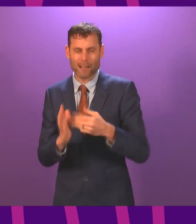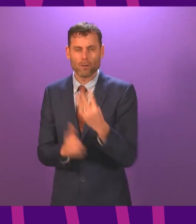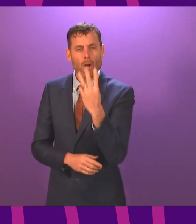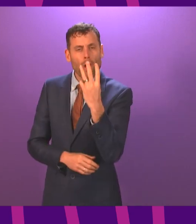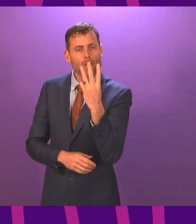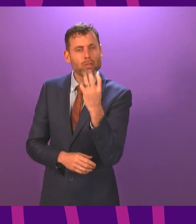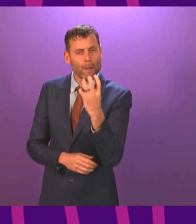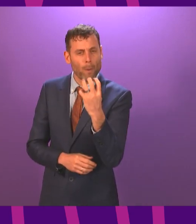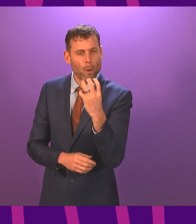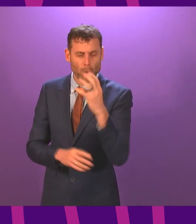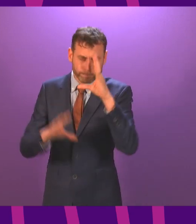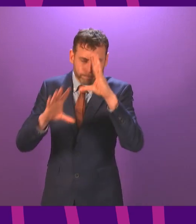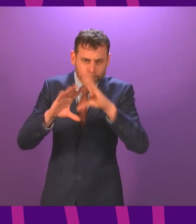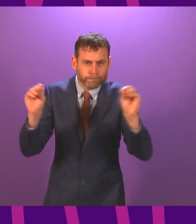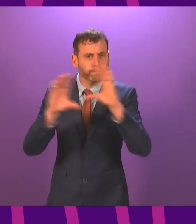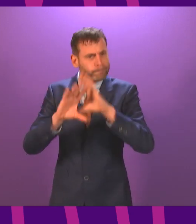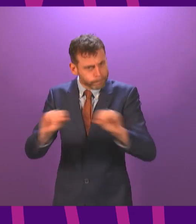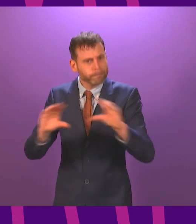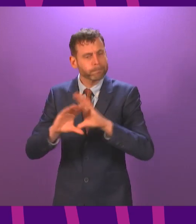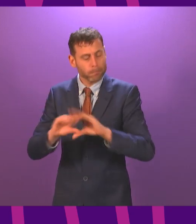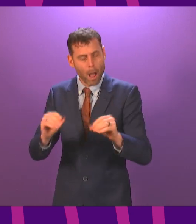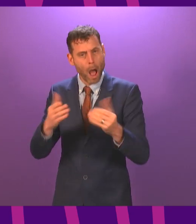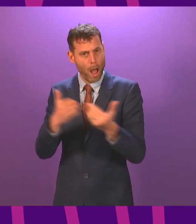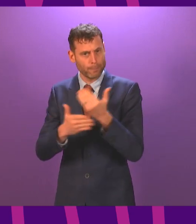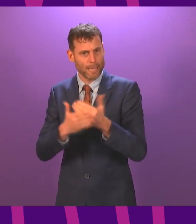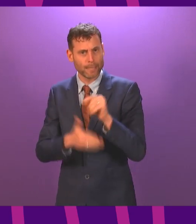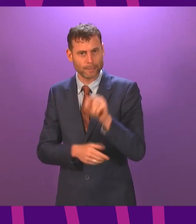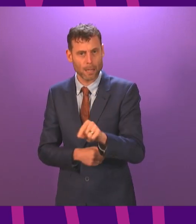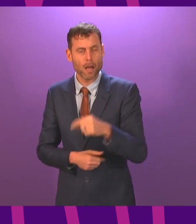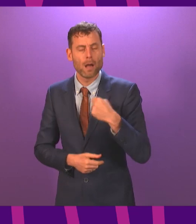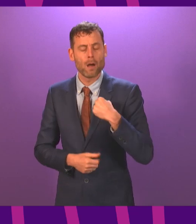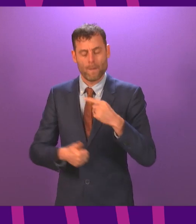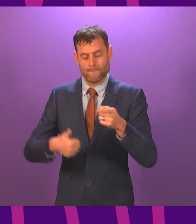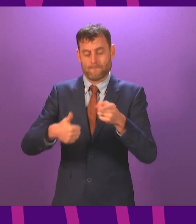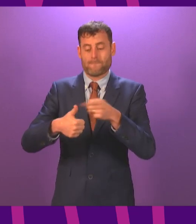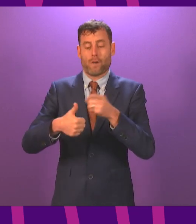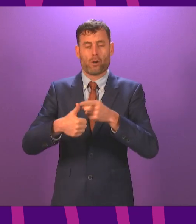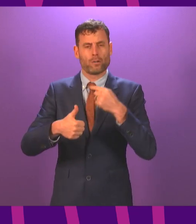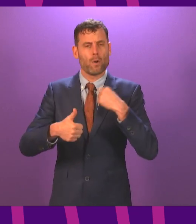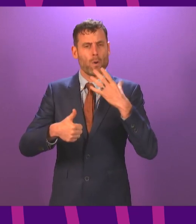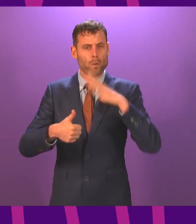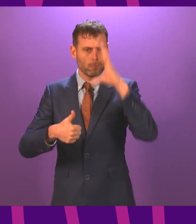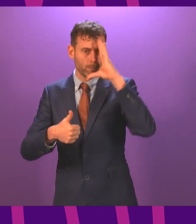I will update Parliament on three further points. First, I want to highlight the changes